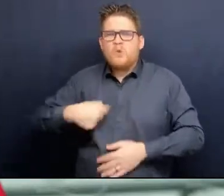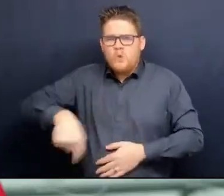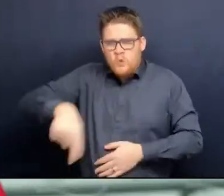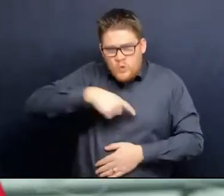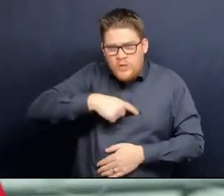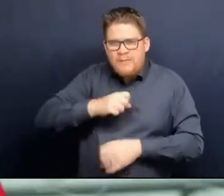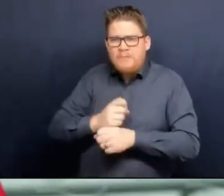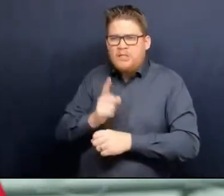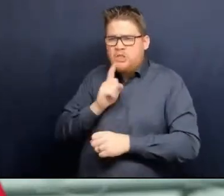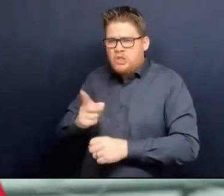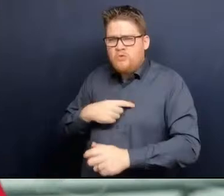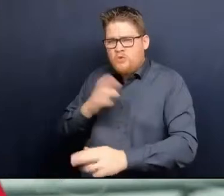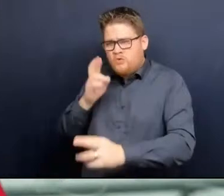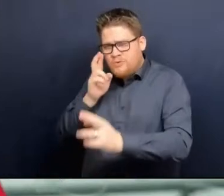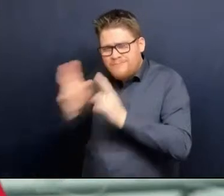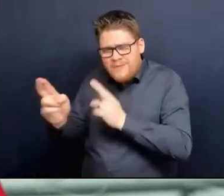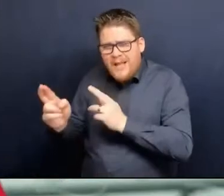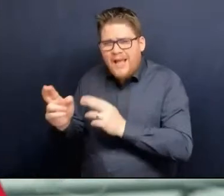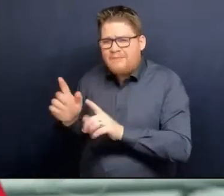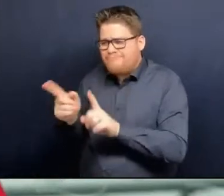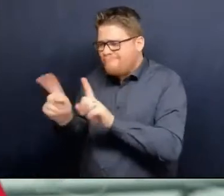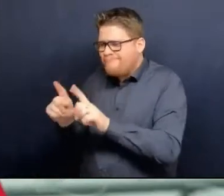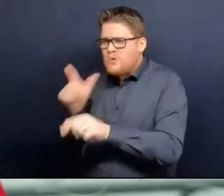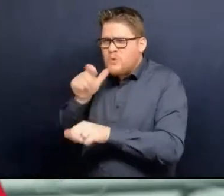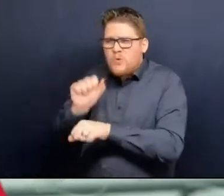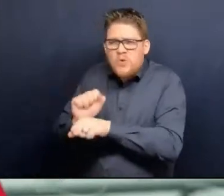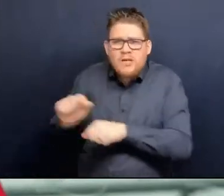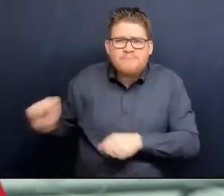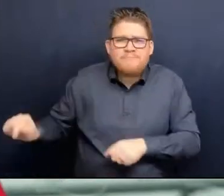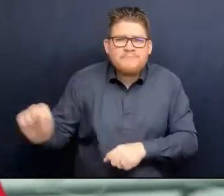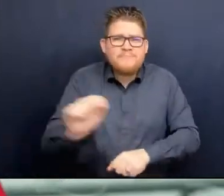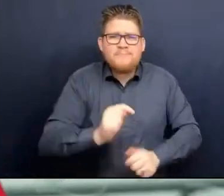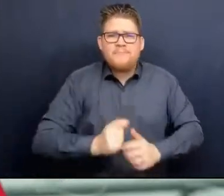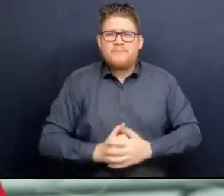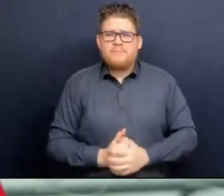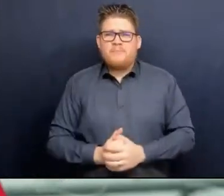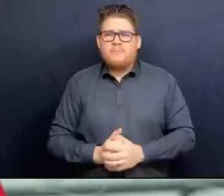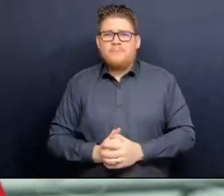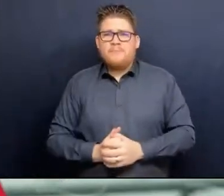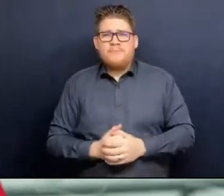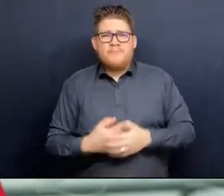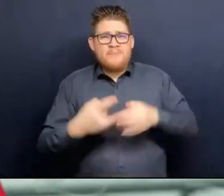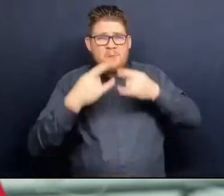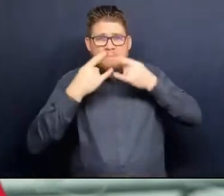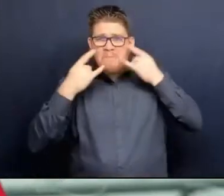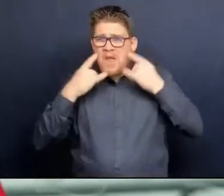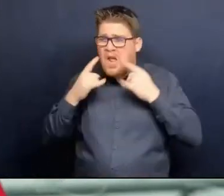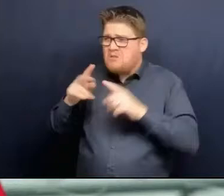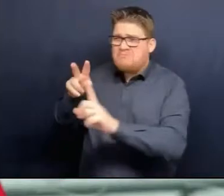So yes, we all need to continue to be respectful. We need to have it a mask. Positive